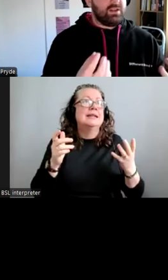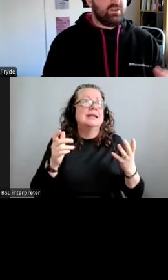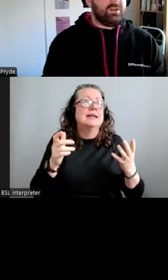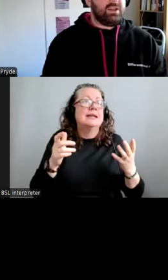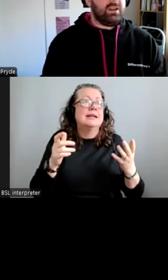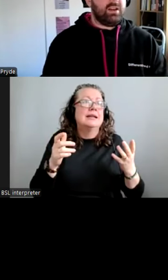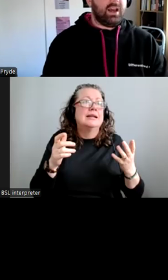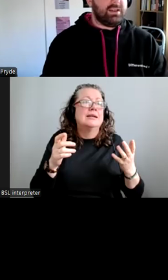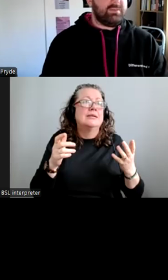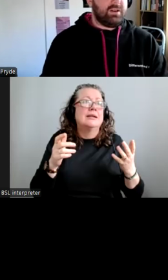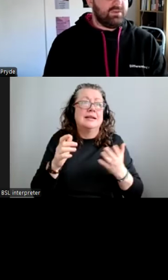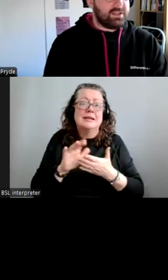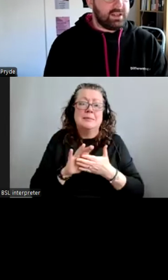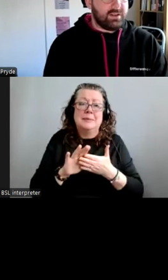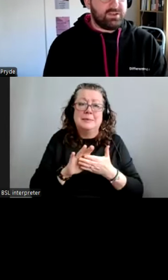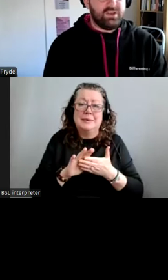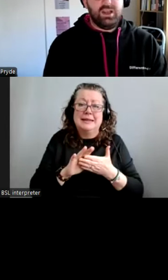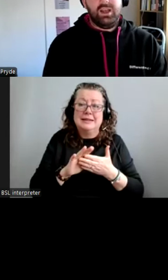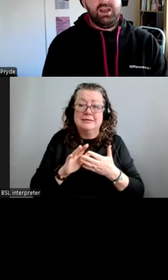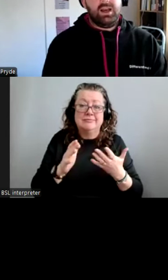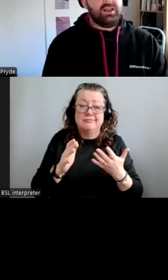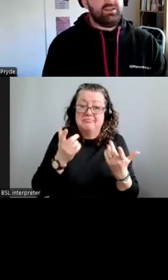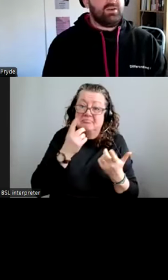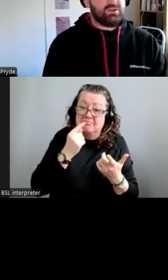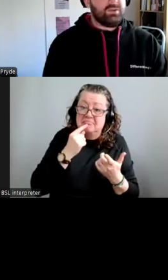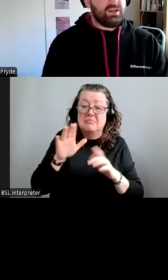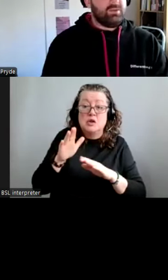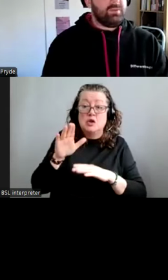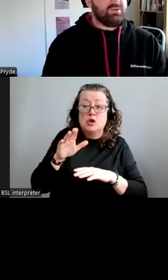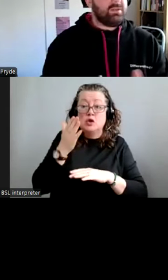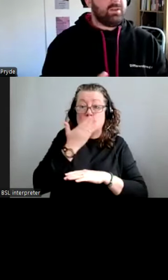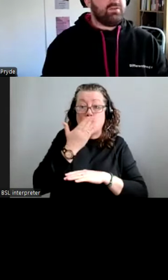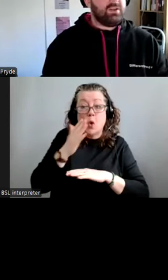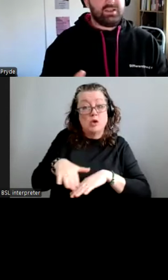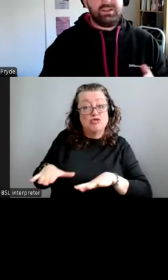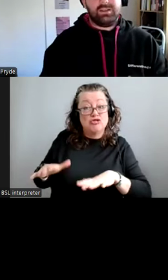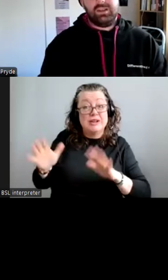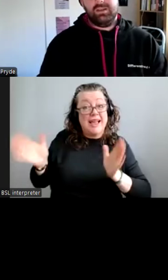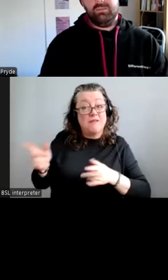find content as part of research and also enable people just to find things easily.